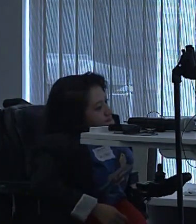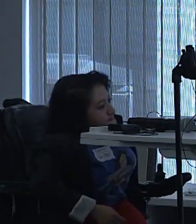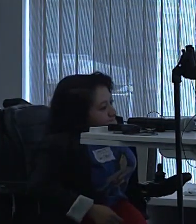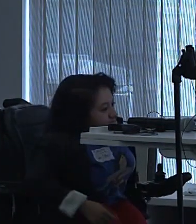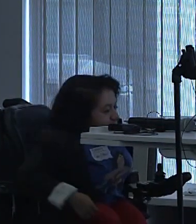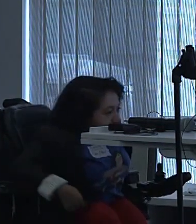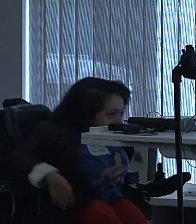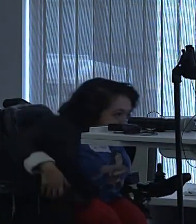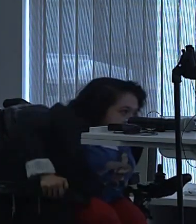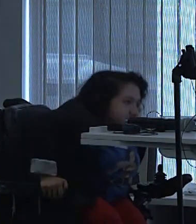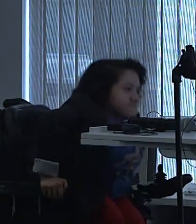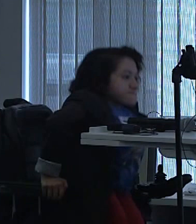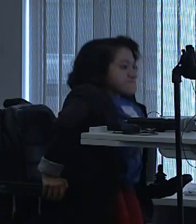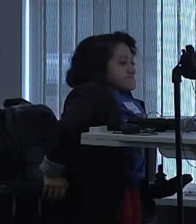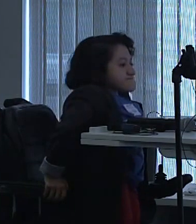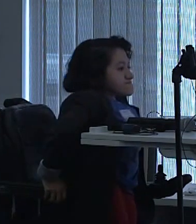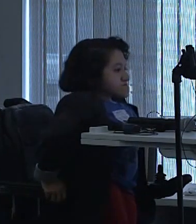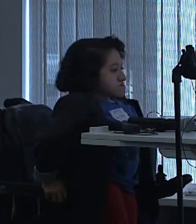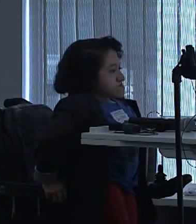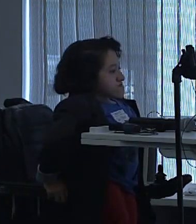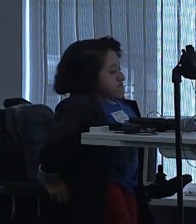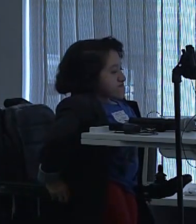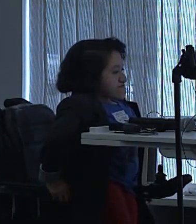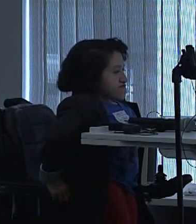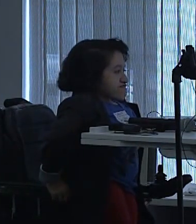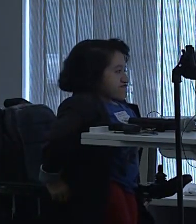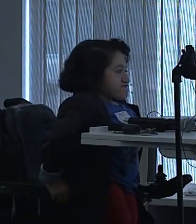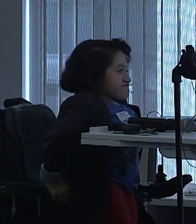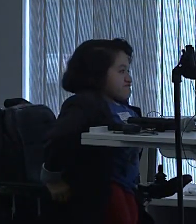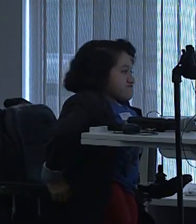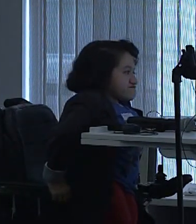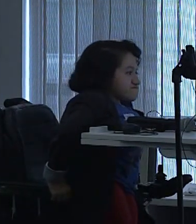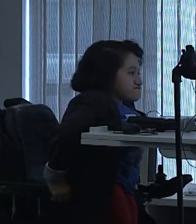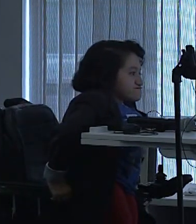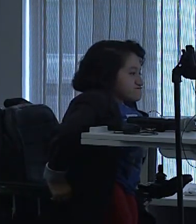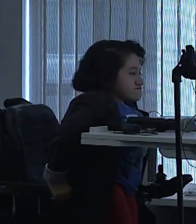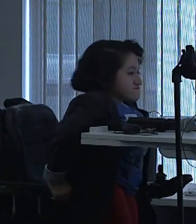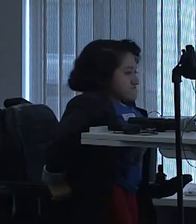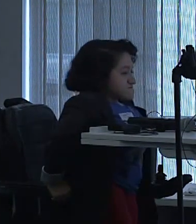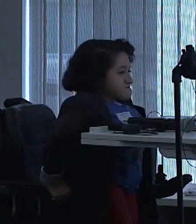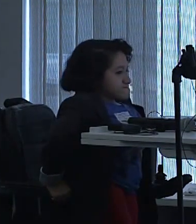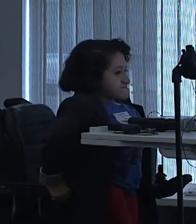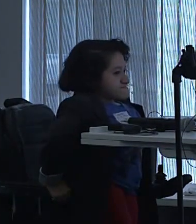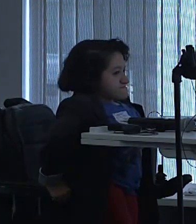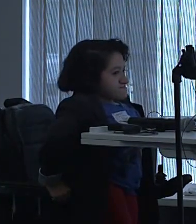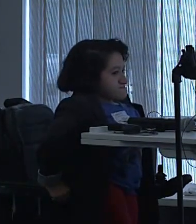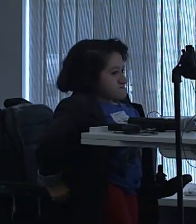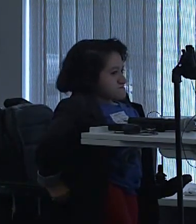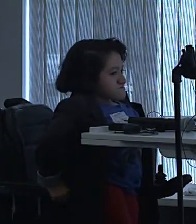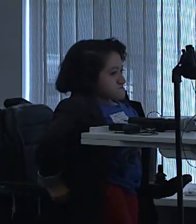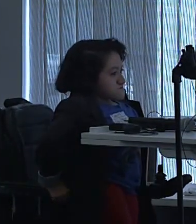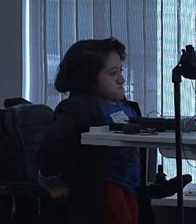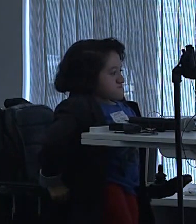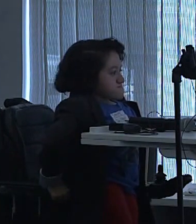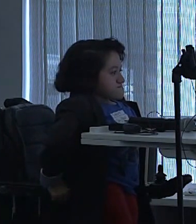and the xenophobia and the feer of foreigners and the hatred that goes into our US immigration policy.